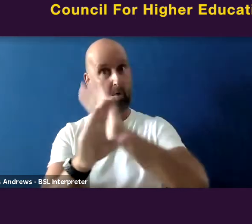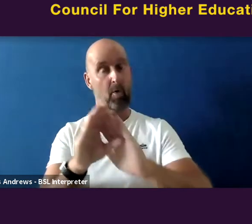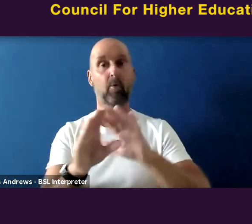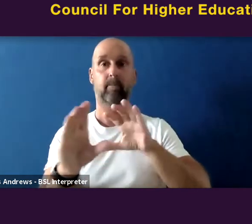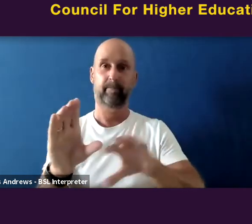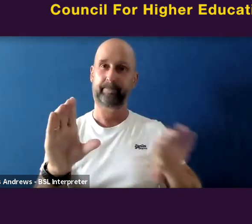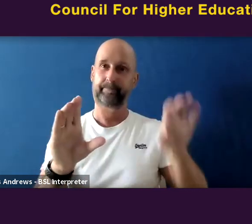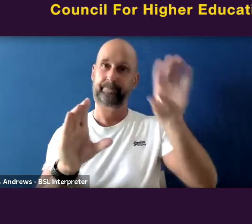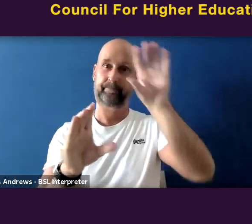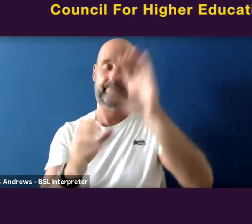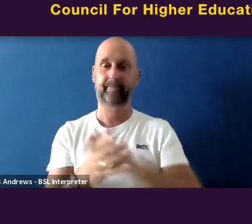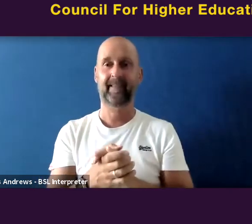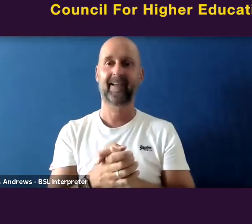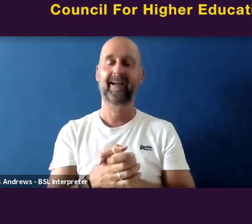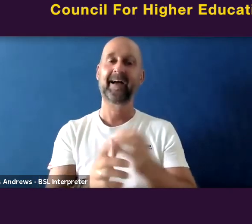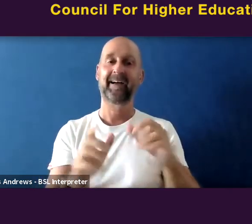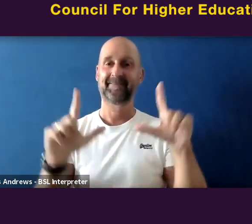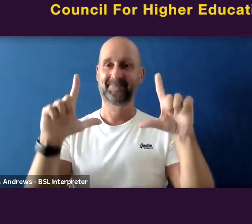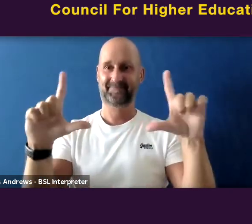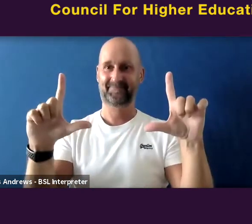I've got my placard here and I've been tweeting it.